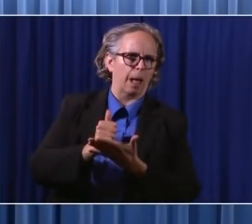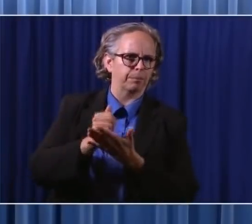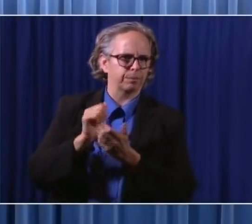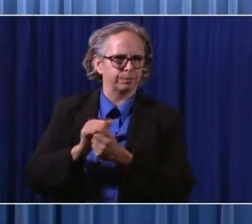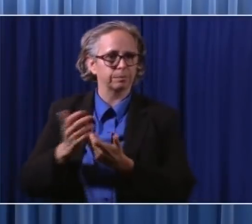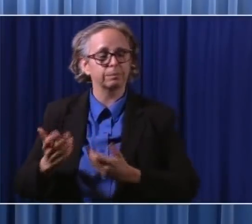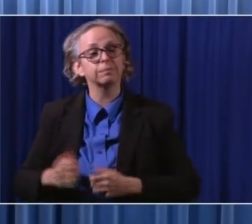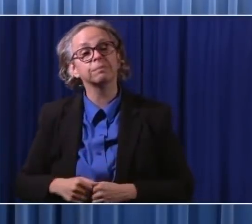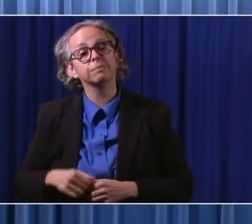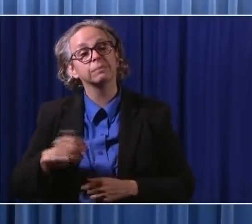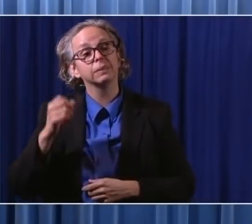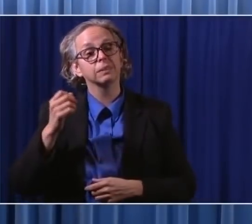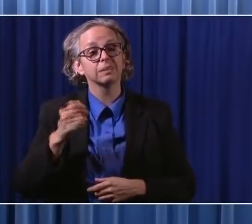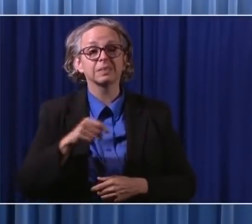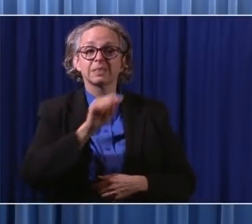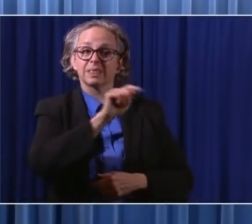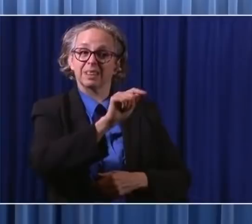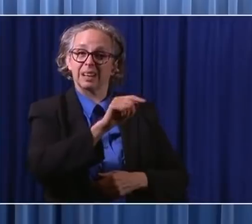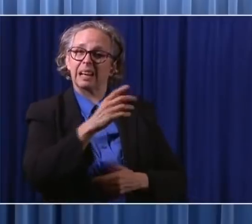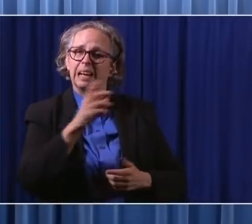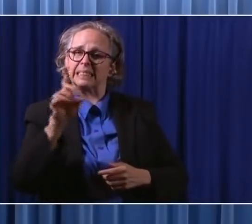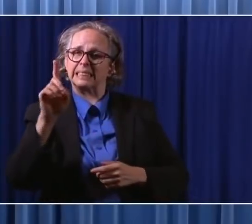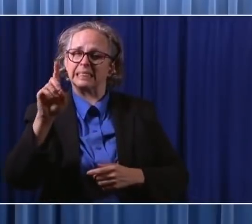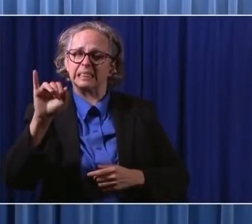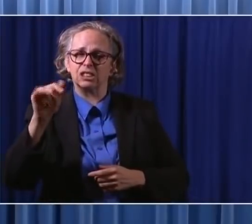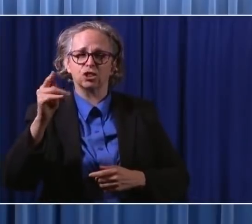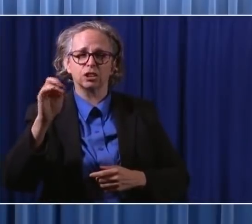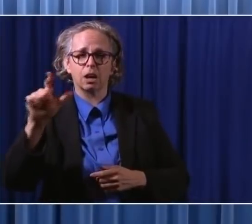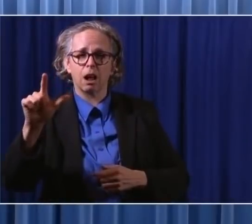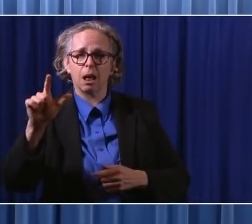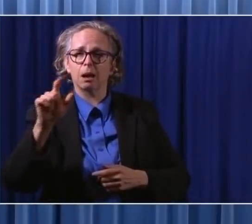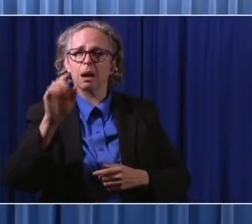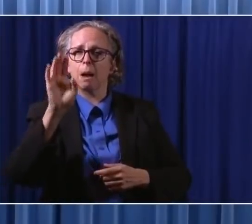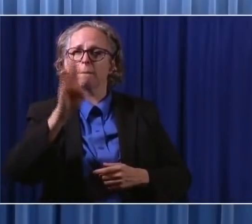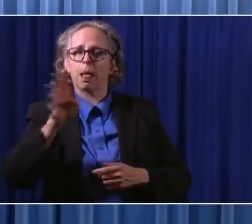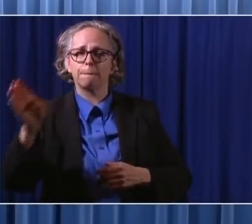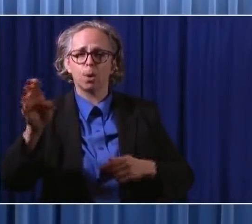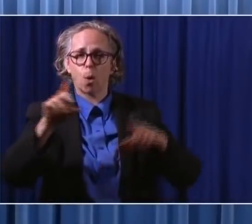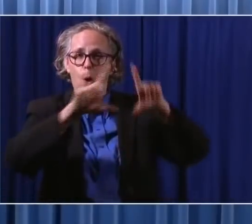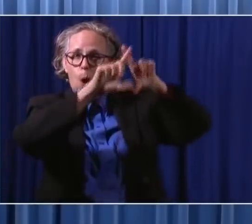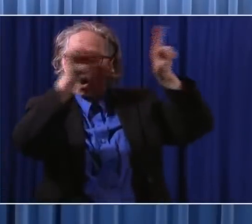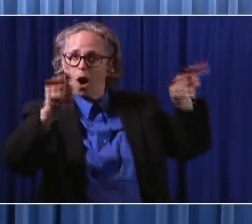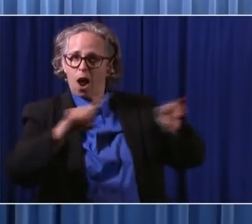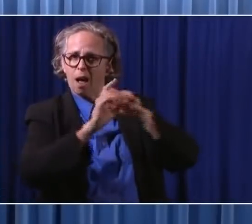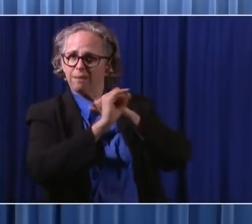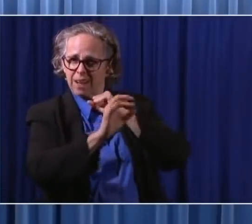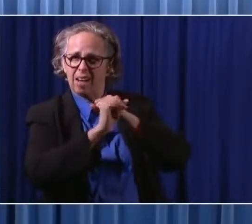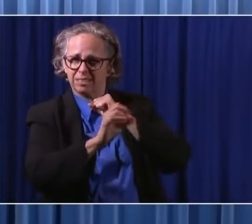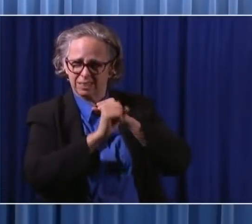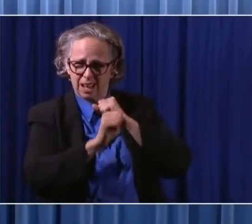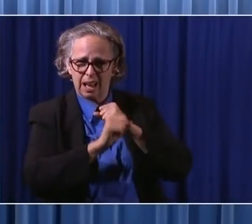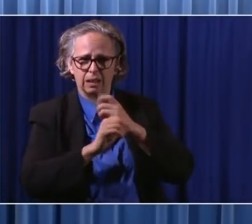SINCE THEN PROCTER & GAMBLE HAS CREATED PART OF THE LOCAL EFFORT IN SOUTHWEST OHIO. WE HAD GENEROUS DONATIONS AND